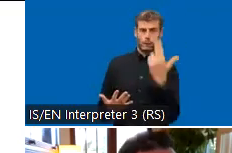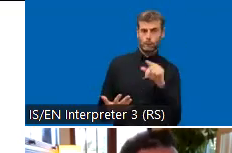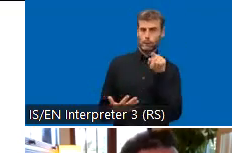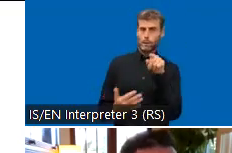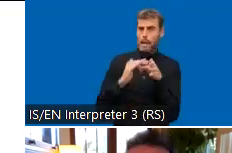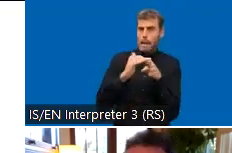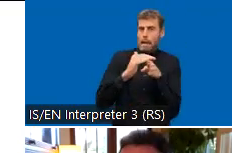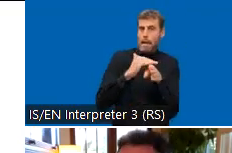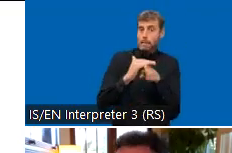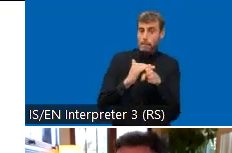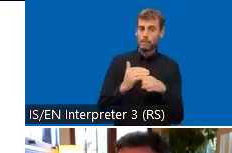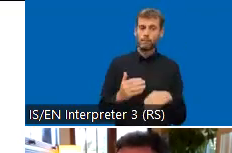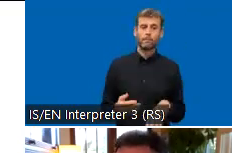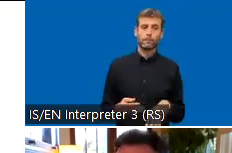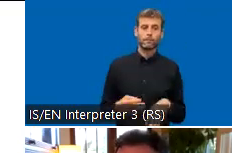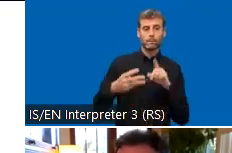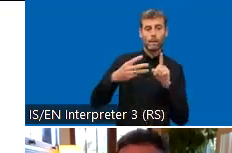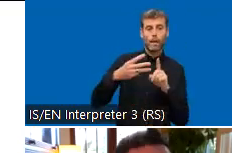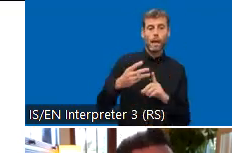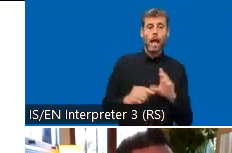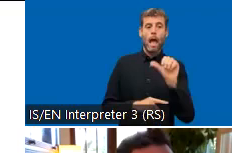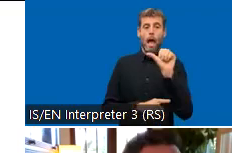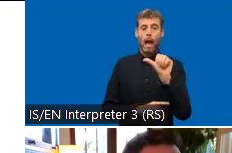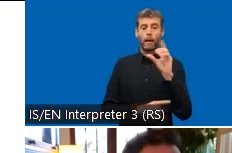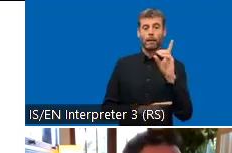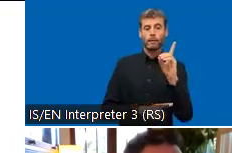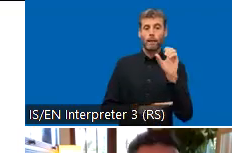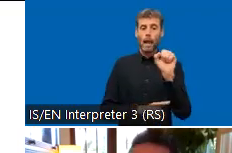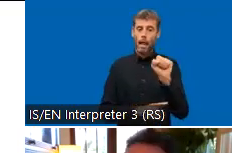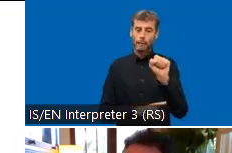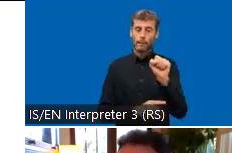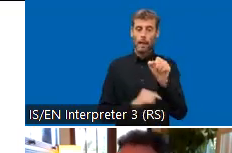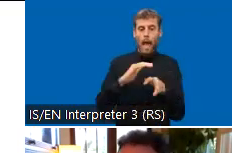We also have the ADS which was launched last year, which is the accessibility document specialist